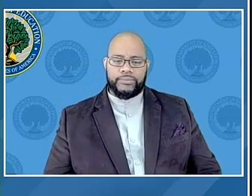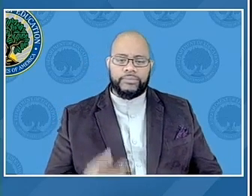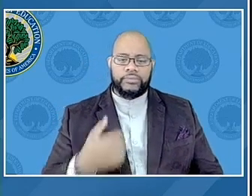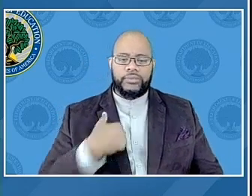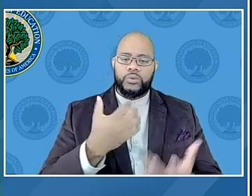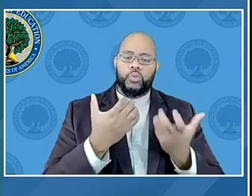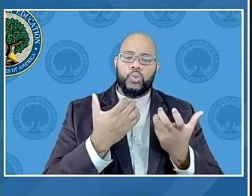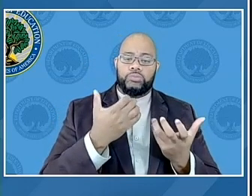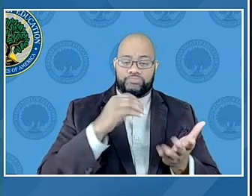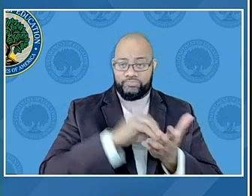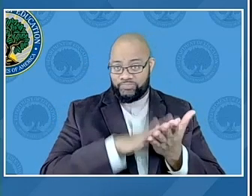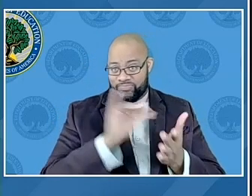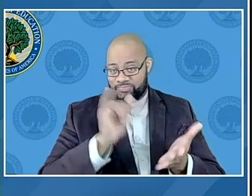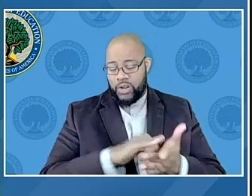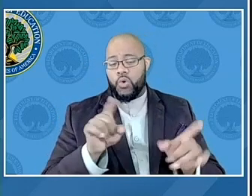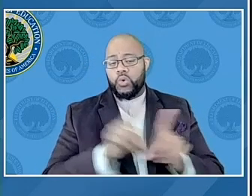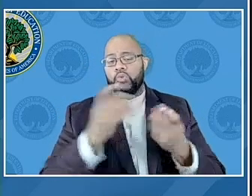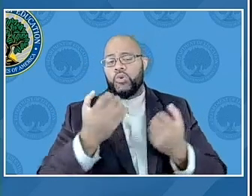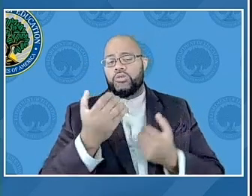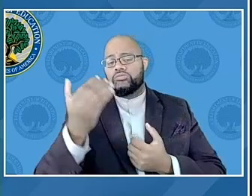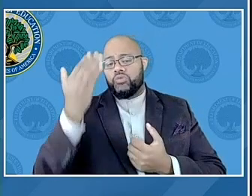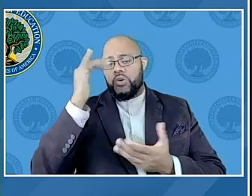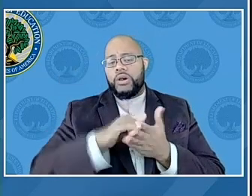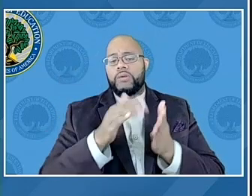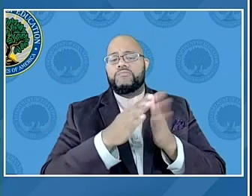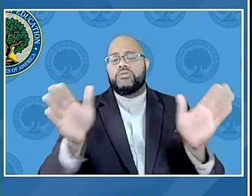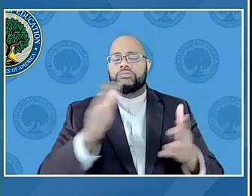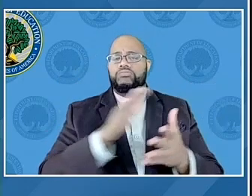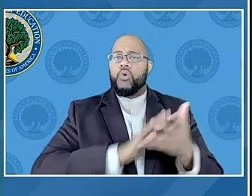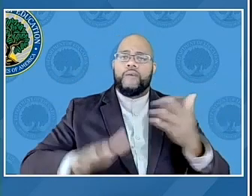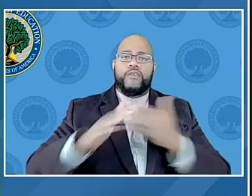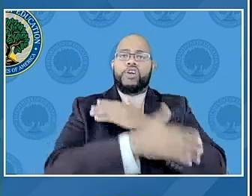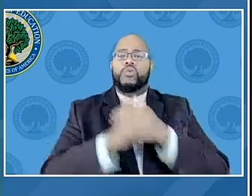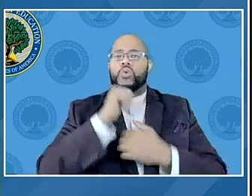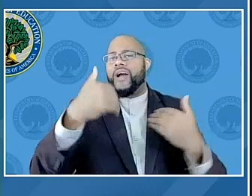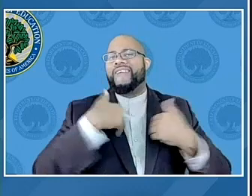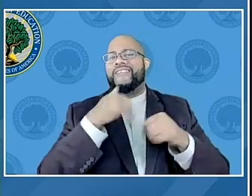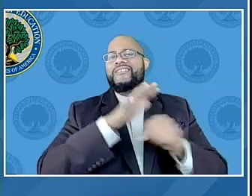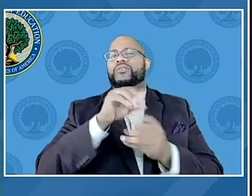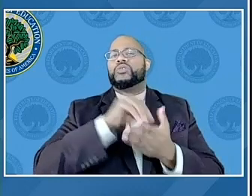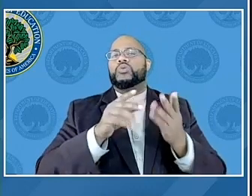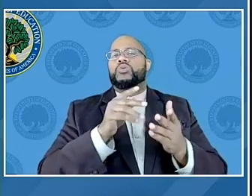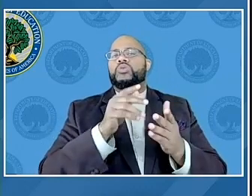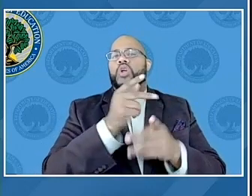. I also wanted to note that broadly, across this country, we do not have enough student loan lawyers to provide folks with